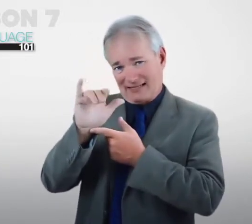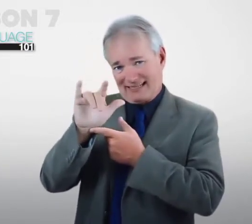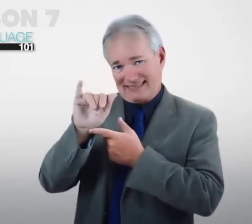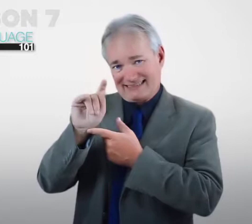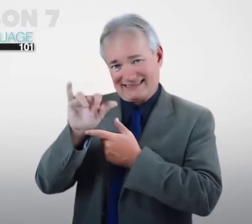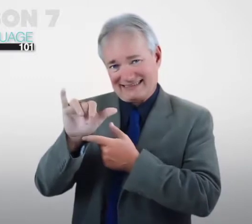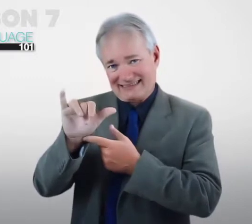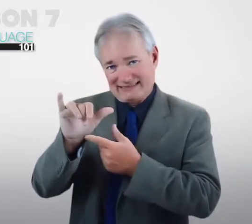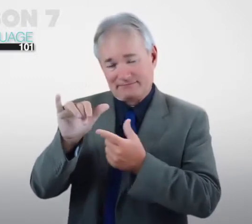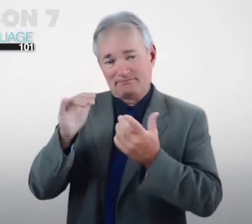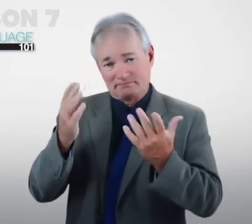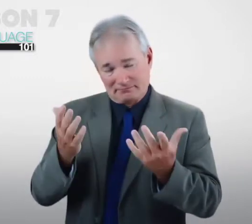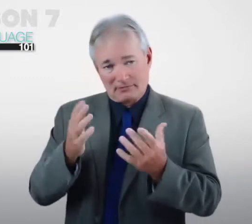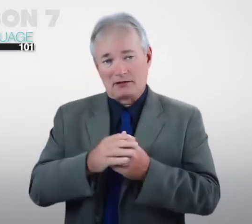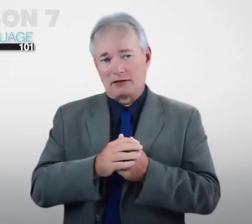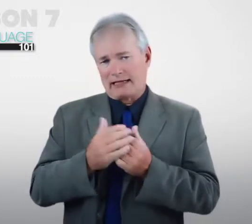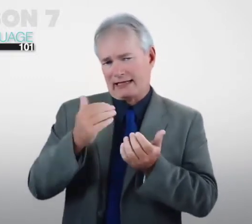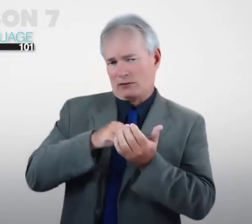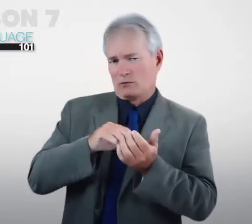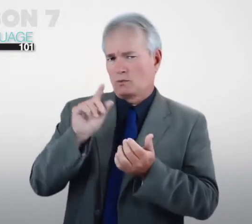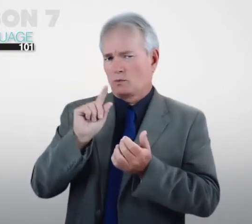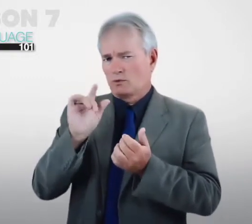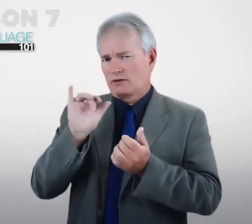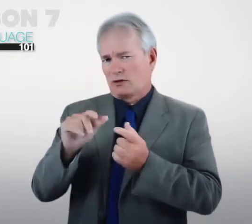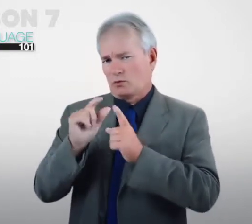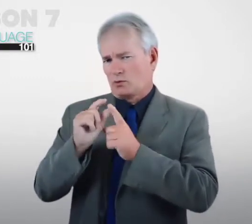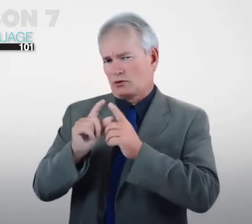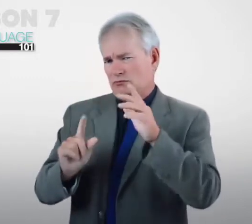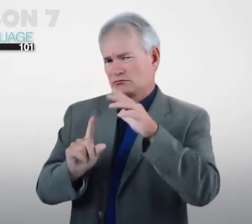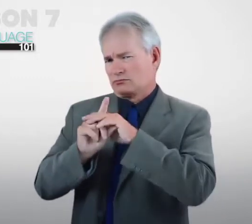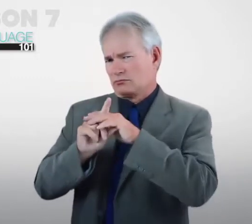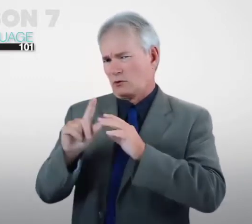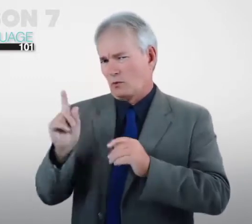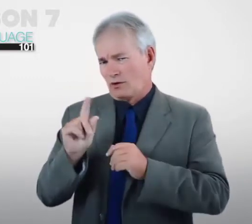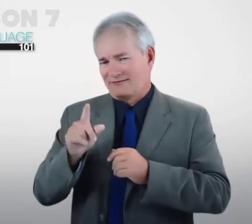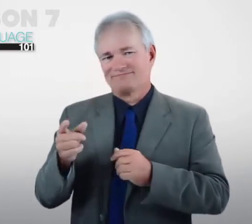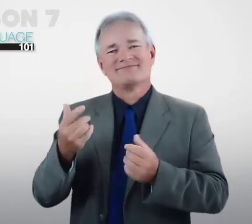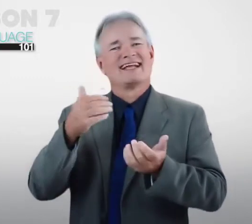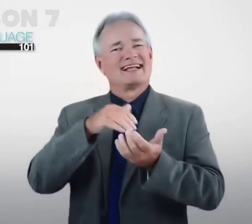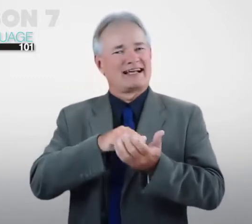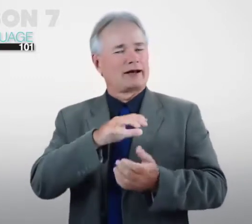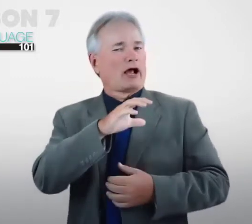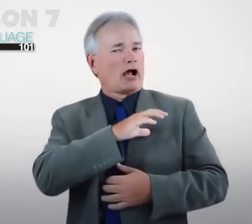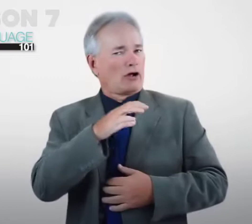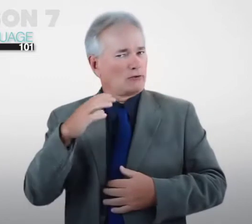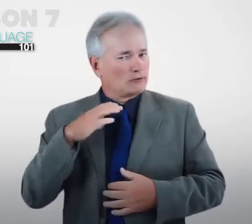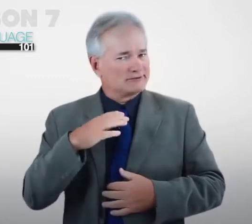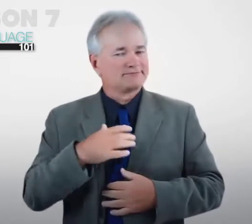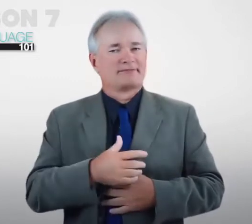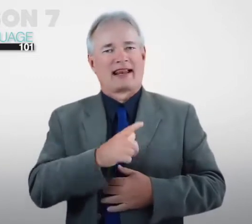Let's talk about another word, disability. Again, where did that word come from?